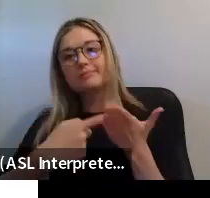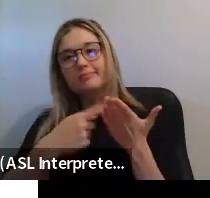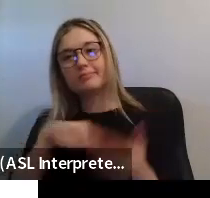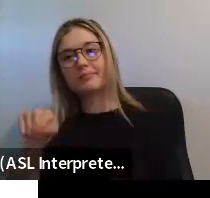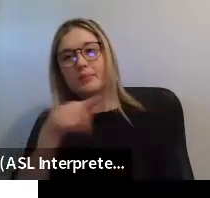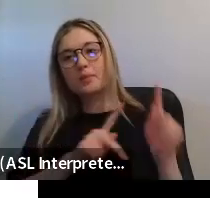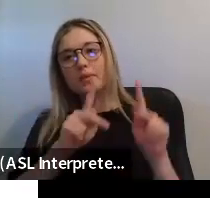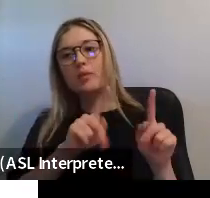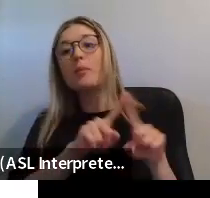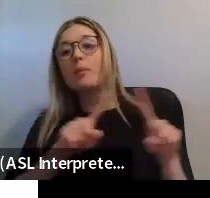With a group of folks that just said, and I'm gonna talk about those folks.